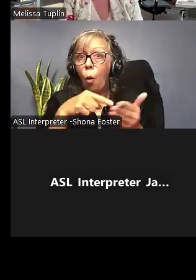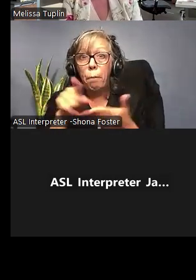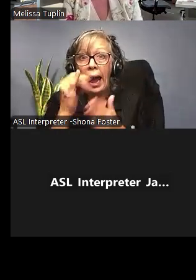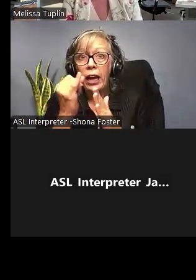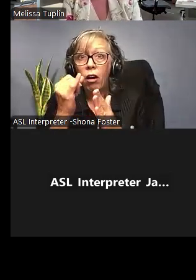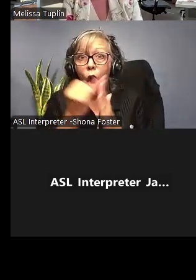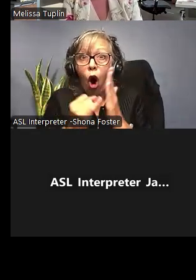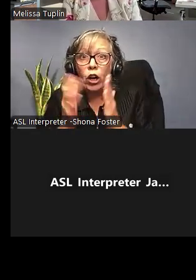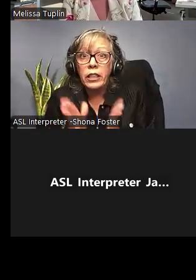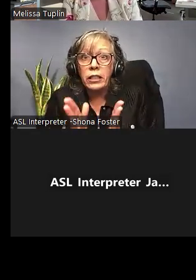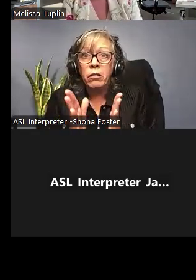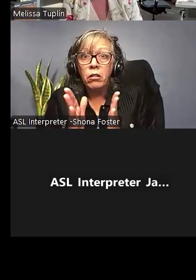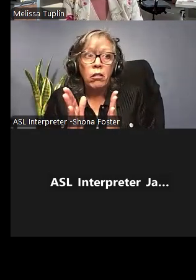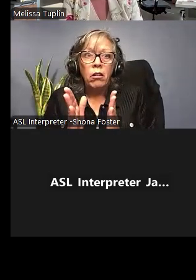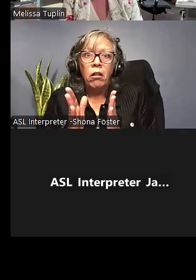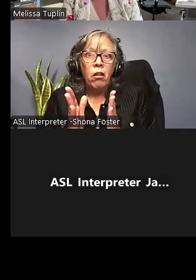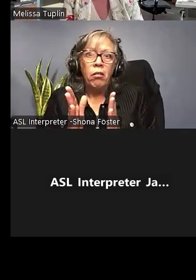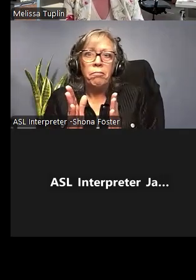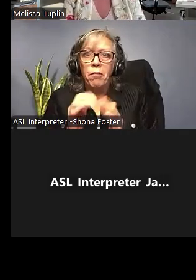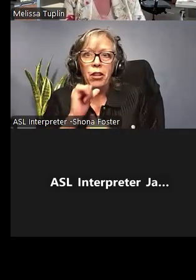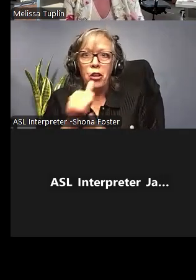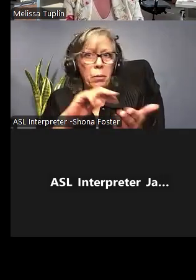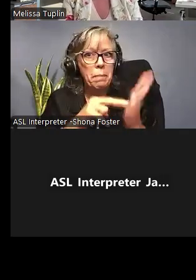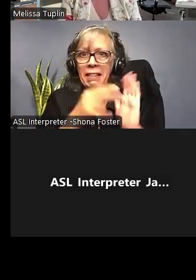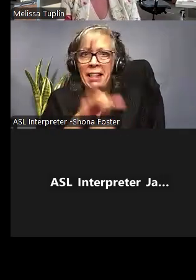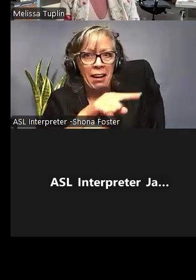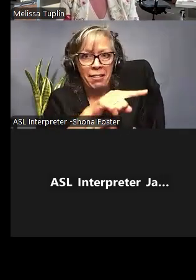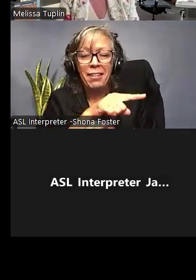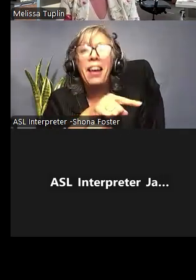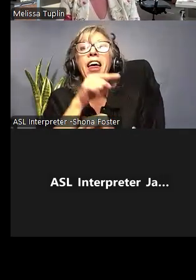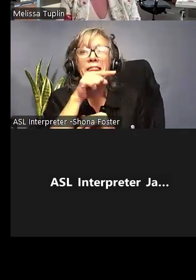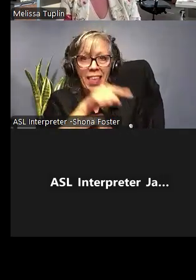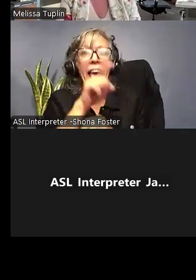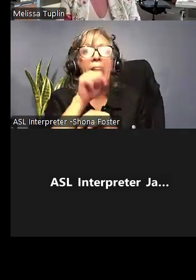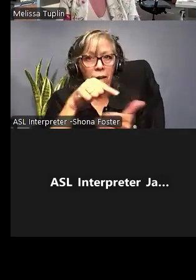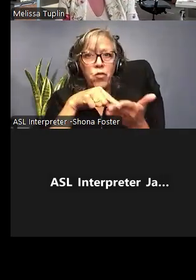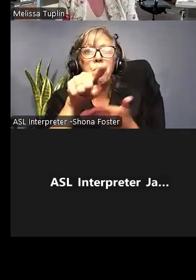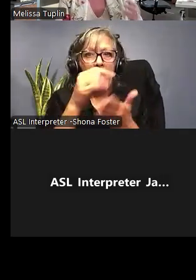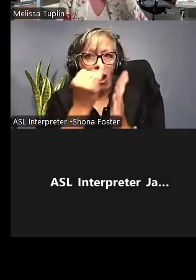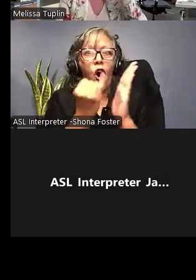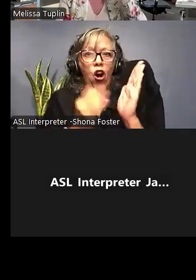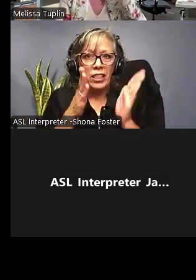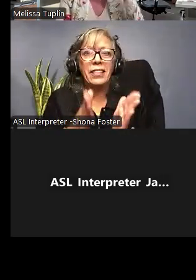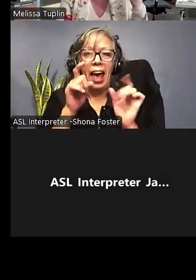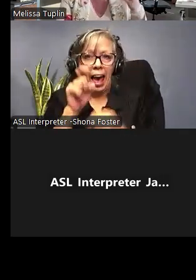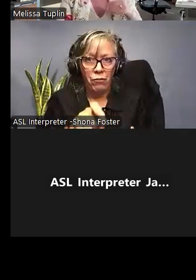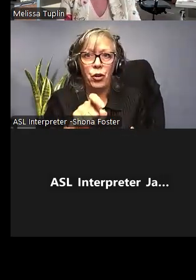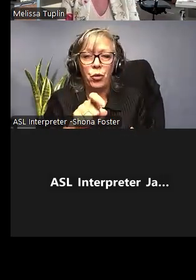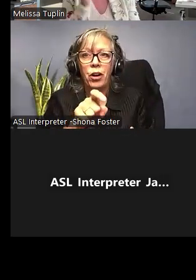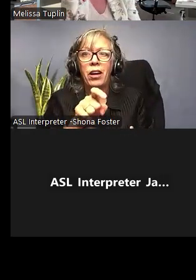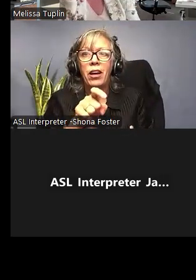off the hook for appropriate compensation. They absolutely do. And compensation structure is part